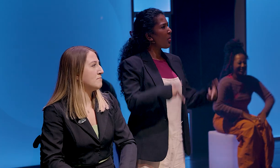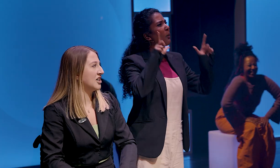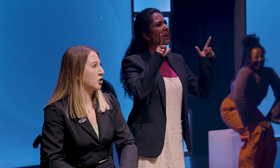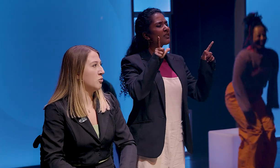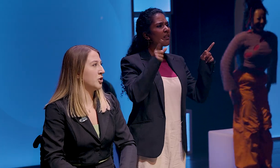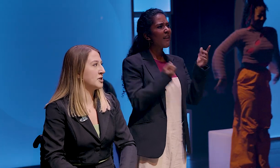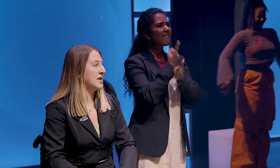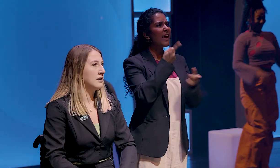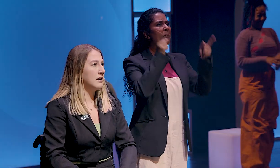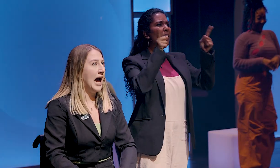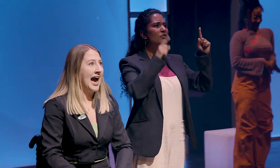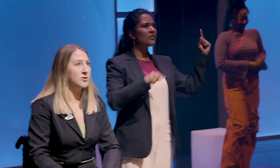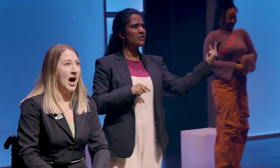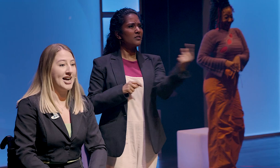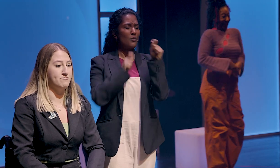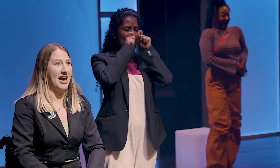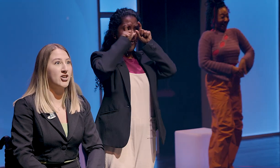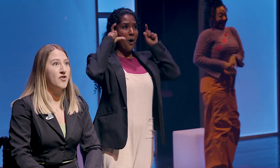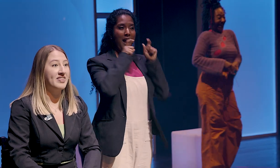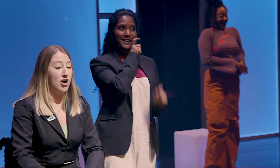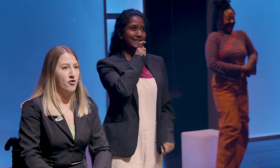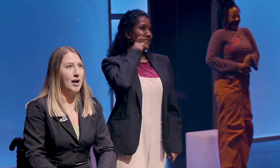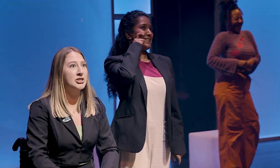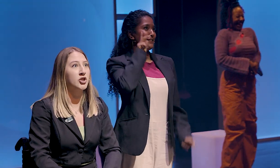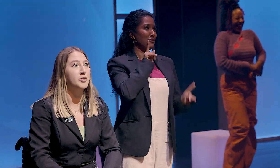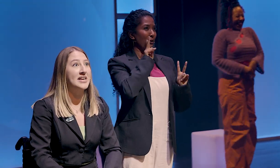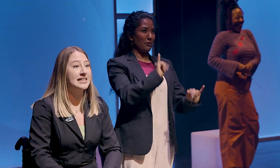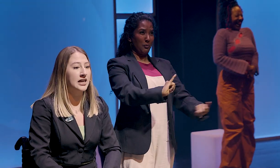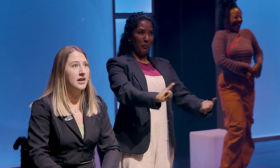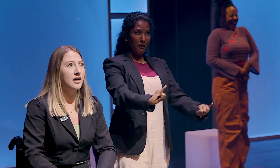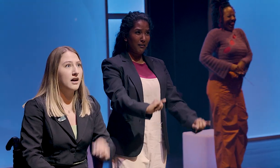show. Louisa, the event manager, comes up to me, eyes wide and a manic grin like a